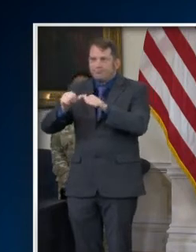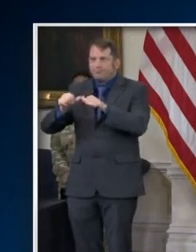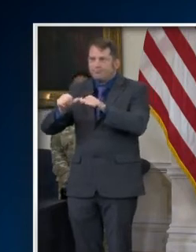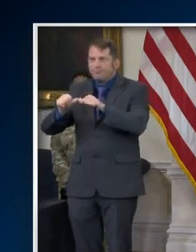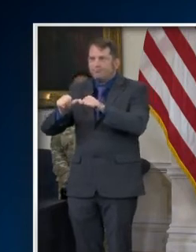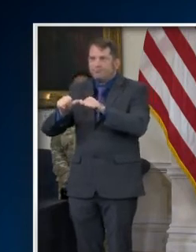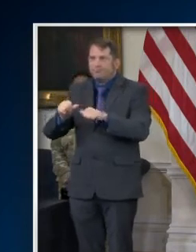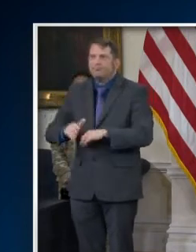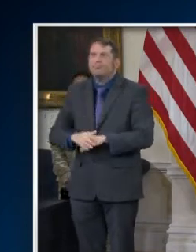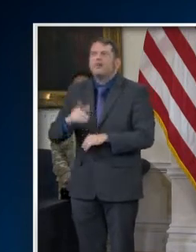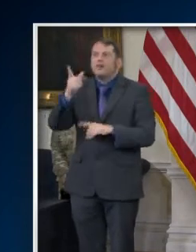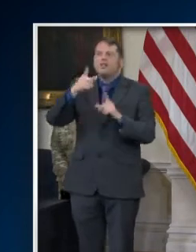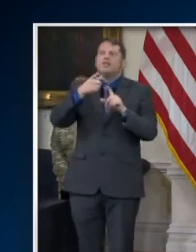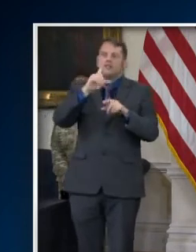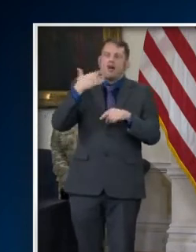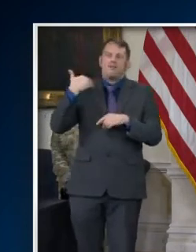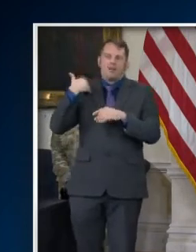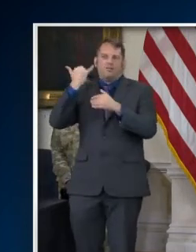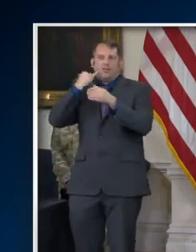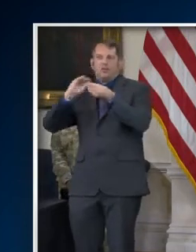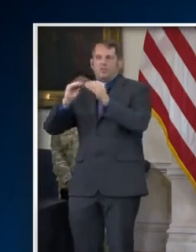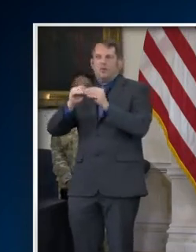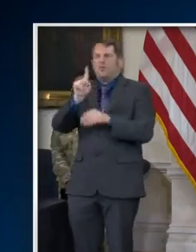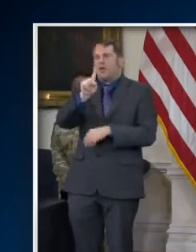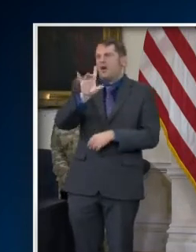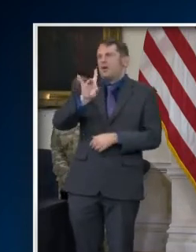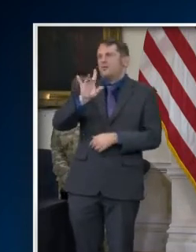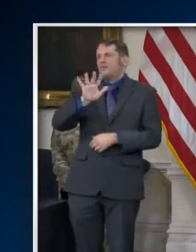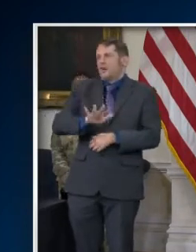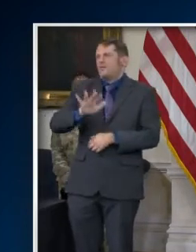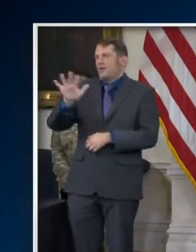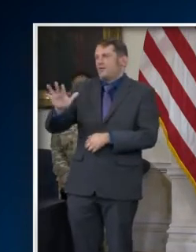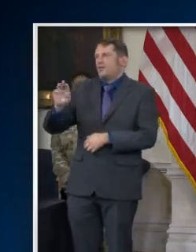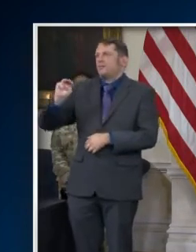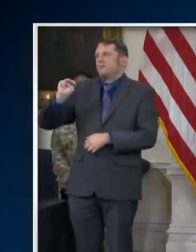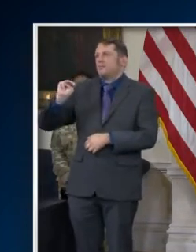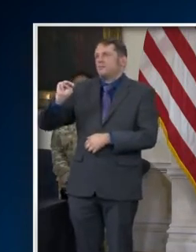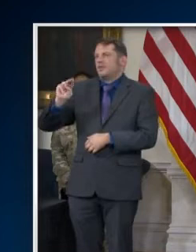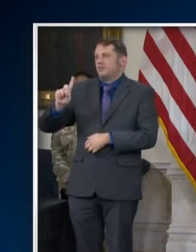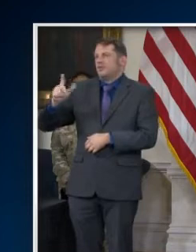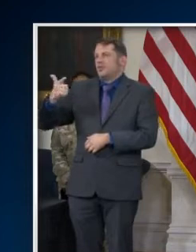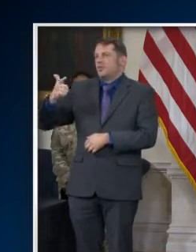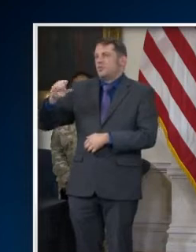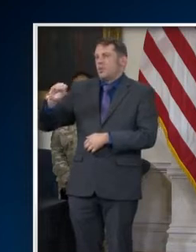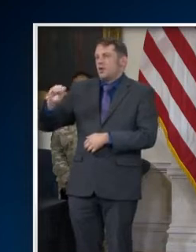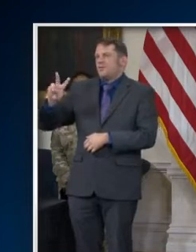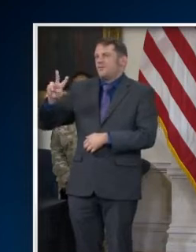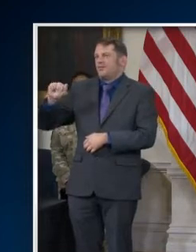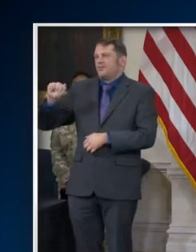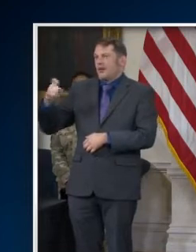CALL CENTER IS AVAILABLE SEVEN DAYS A WEEK FROM 7:00 A.M. UNTIL